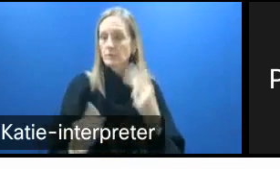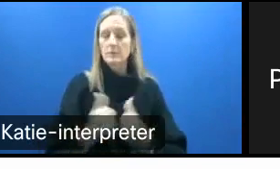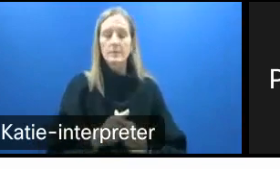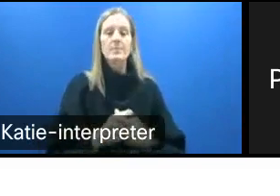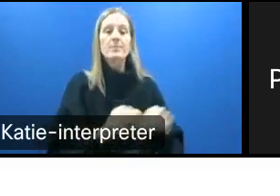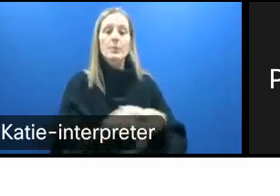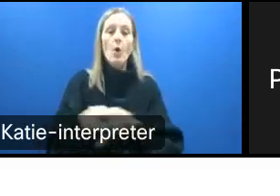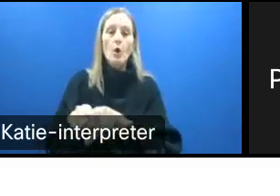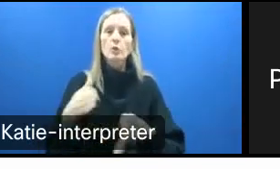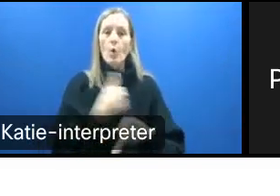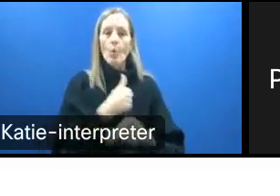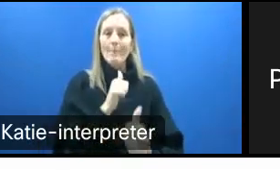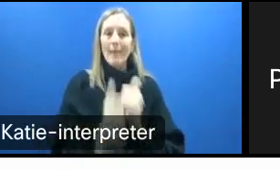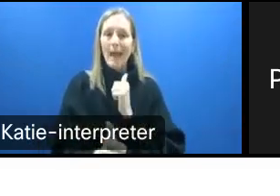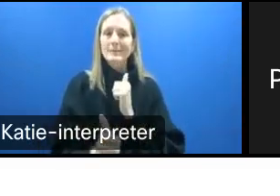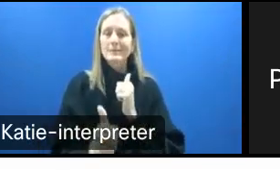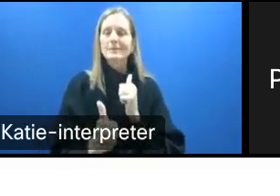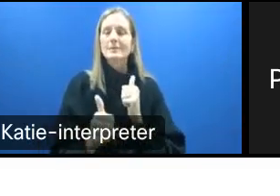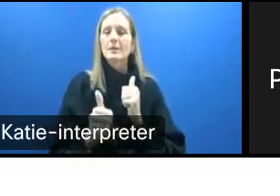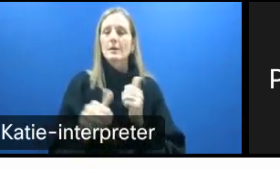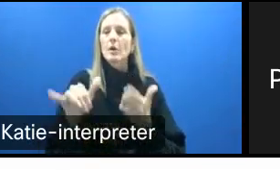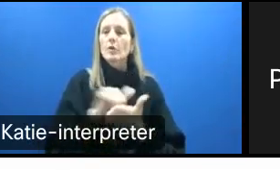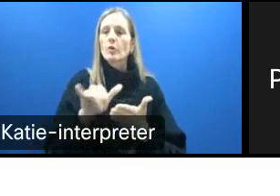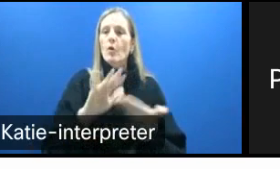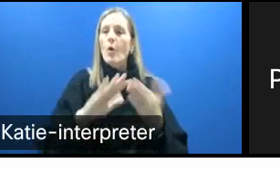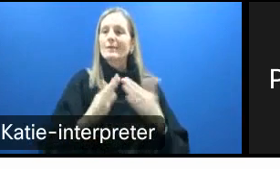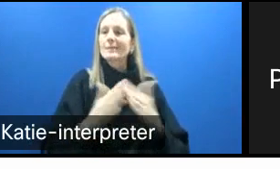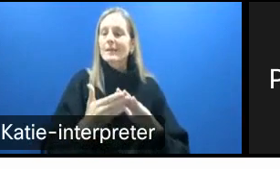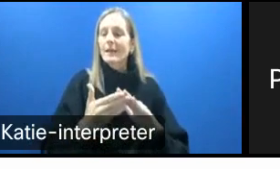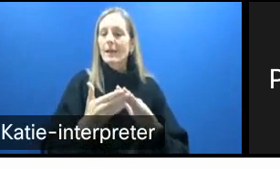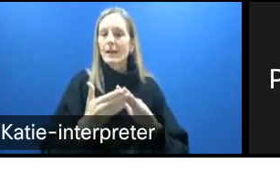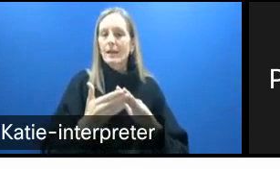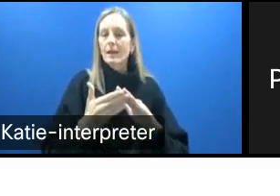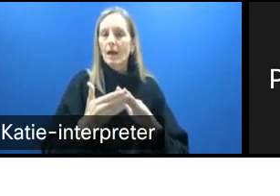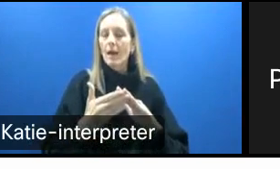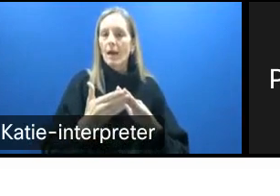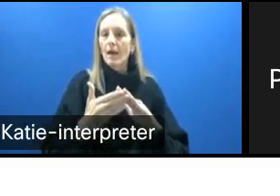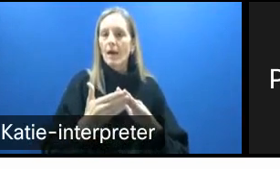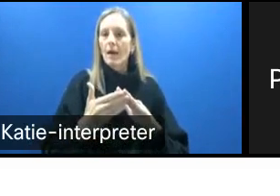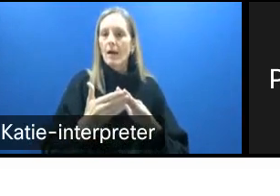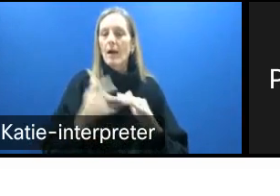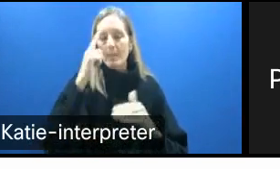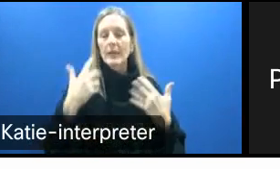The New York City, Department of health and mental hygiene, annual review of the mobile crisis unit.